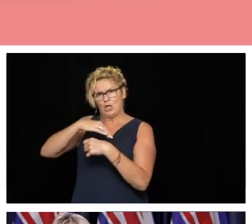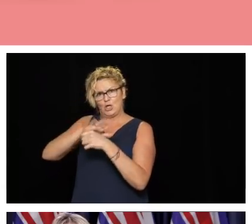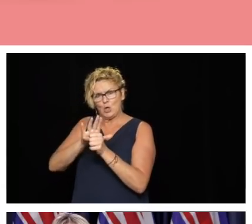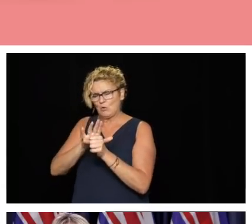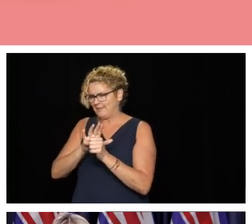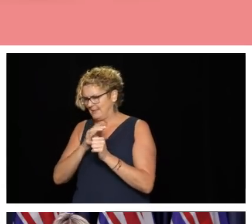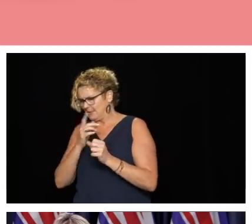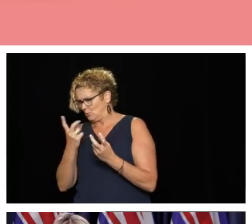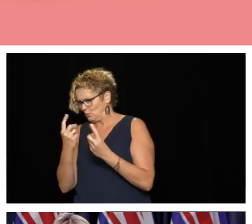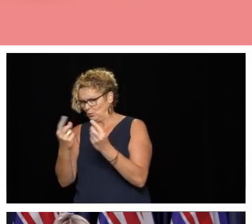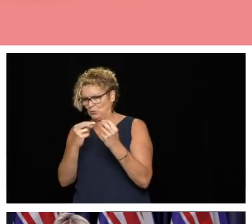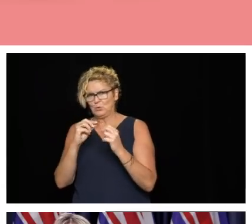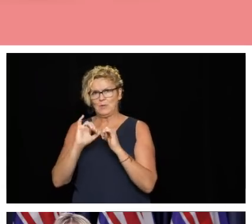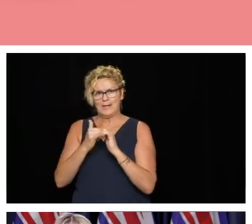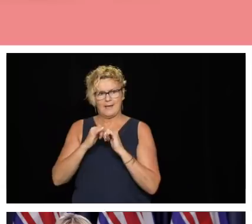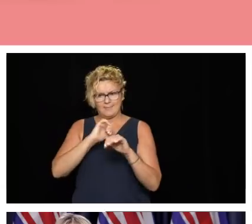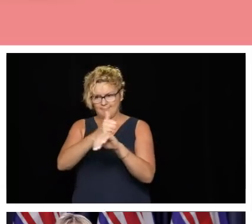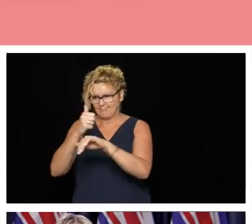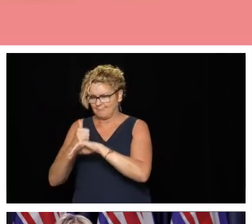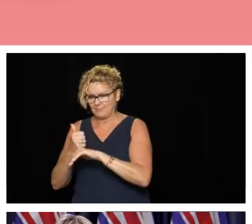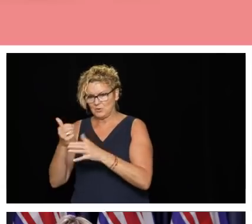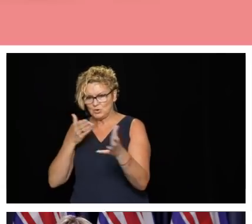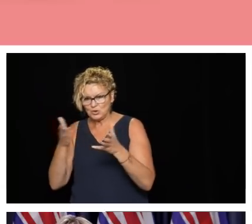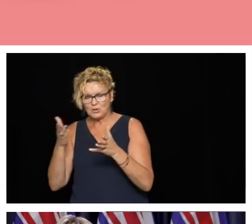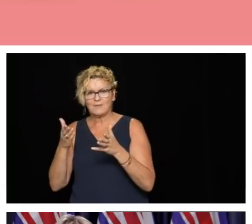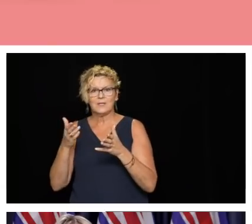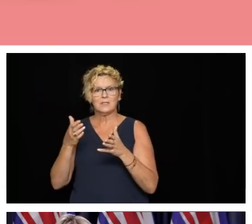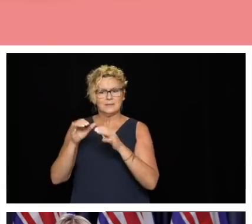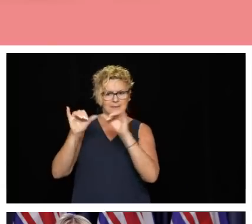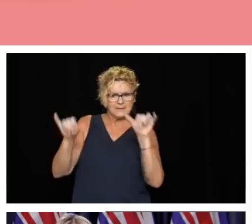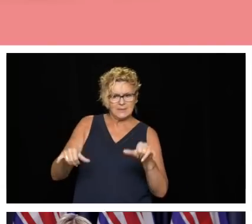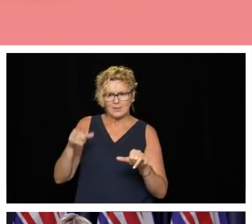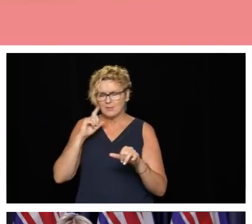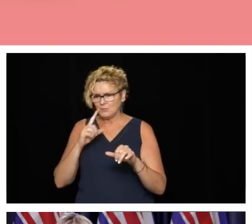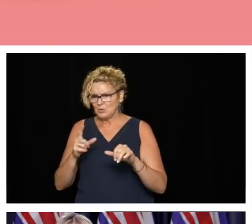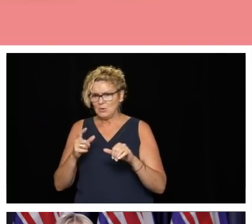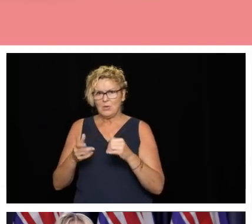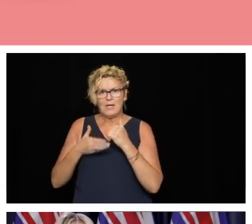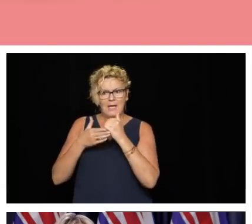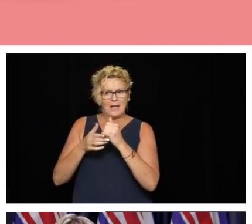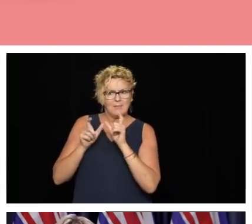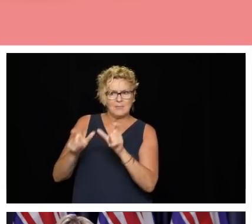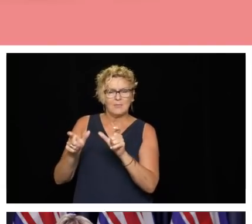hemisphere are that the measures we have put in place to deal with COVID also help protect us from those other